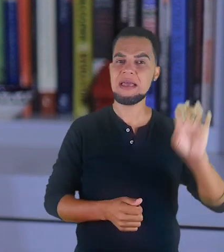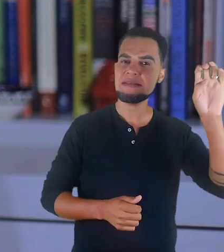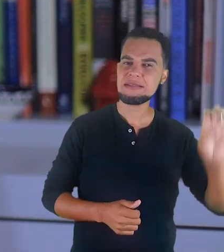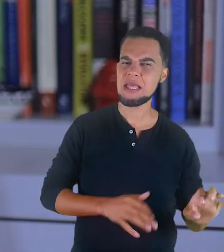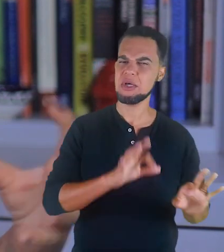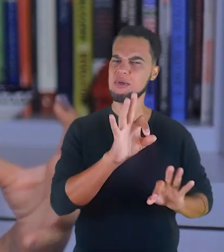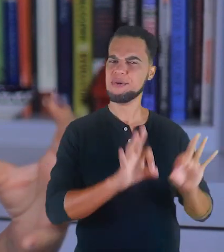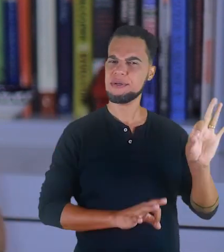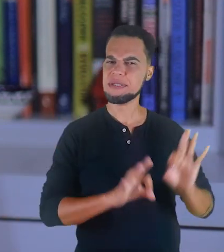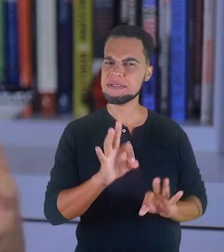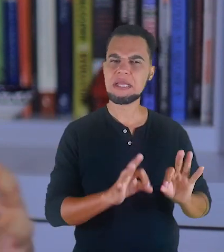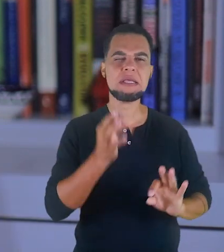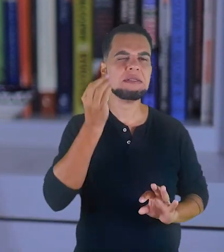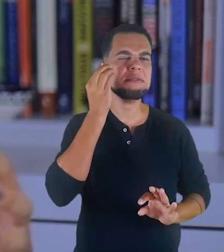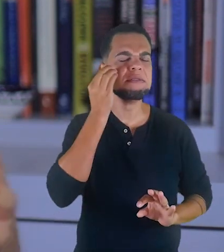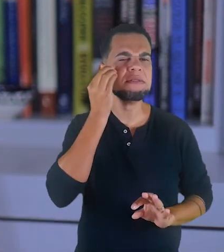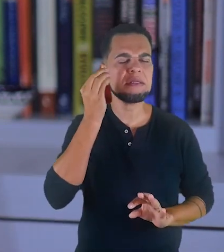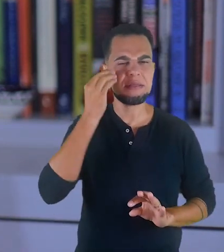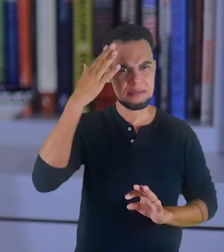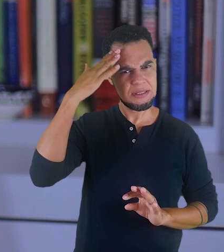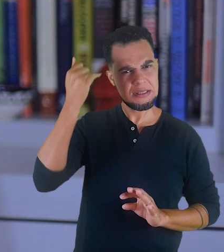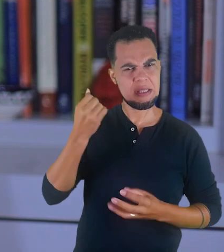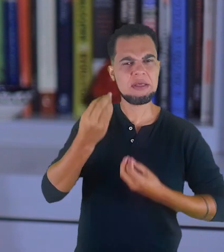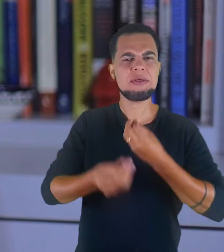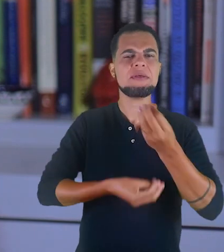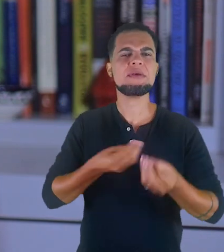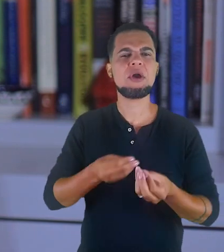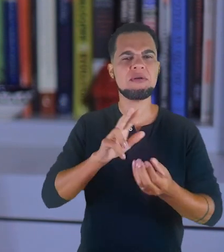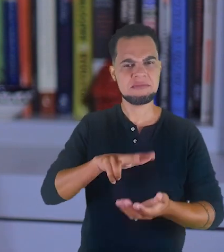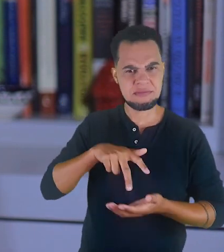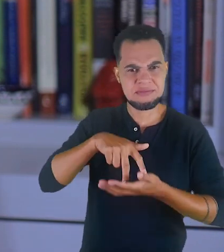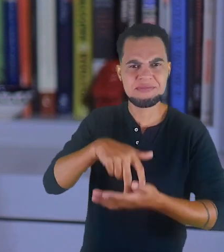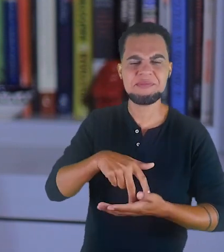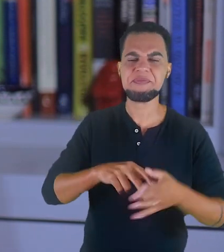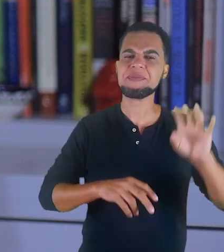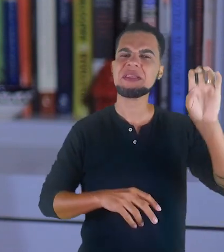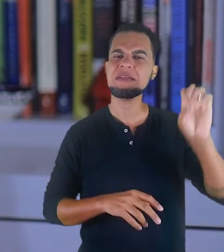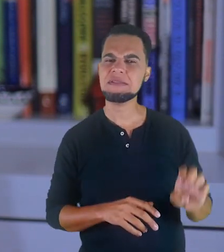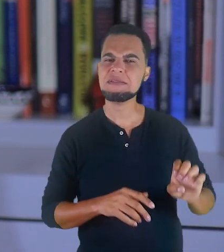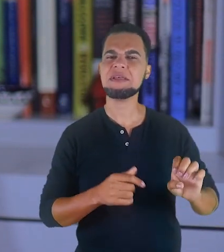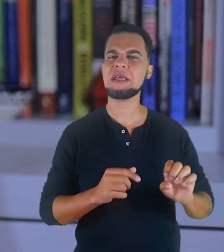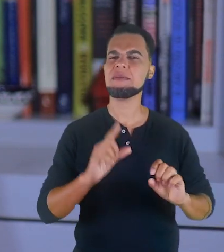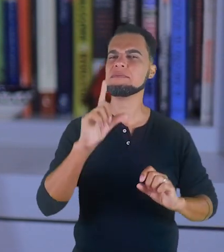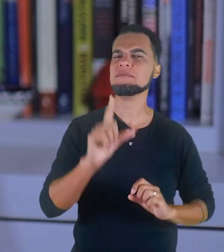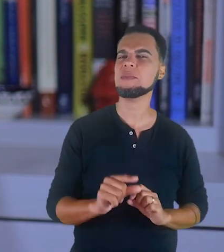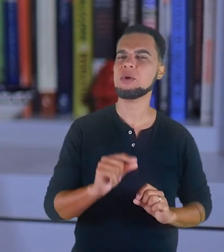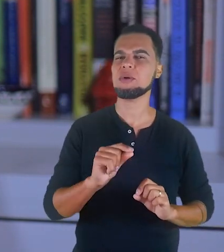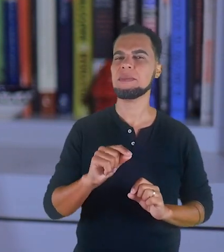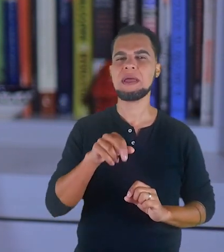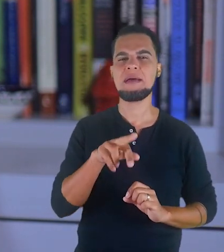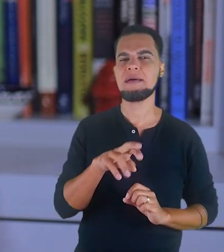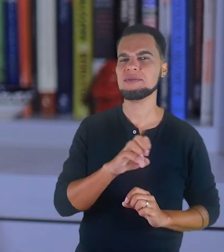the organized Left will try to understand how to take a stand, and It ranges from the slightly less radical Left